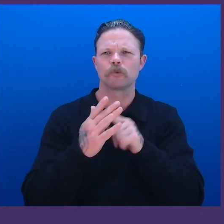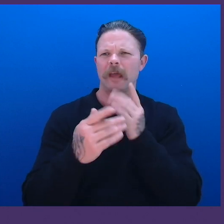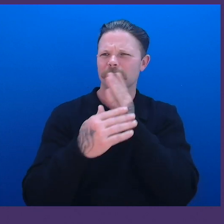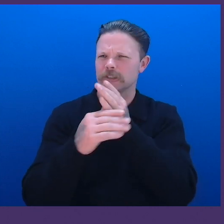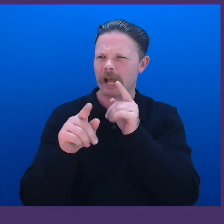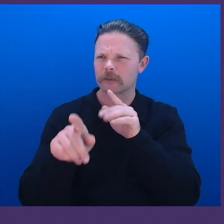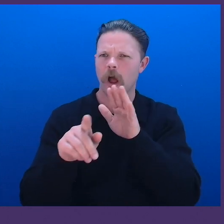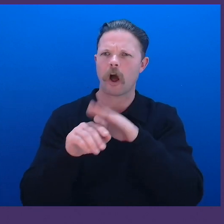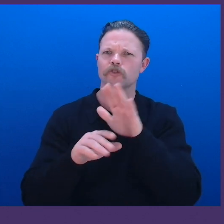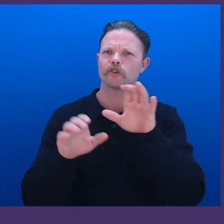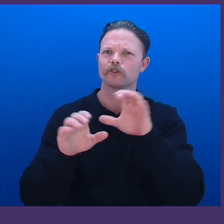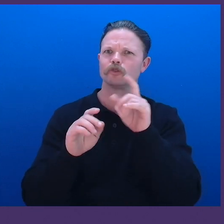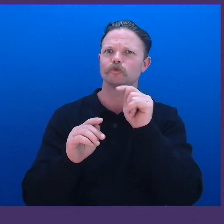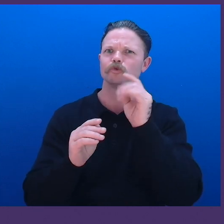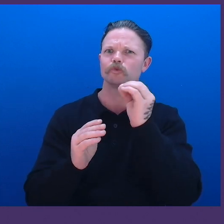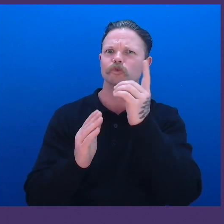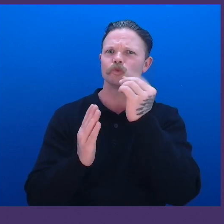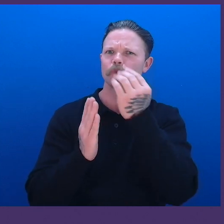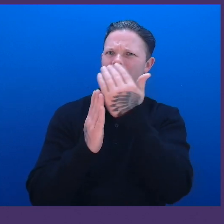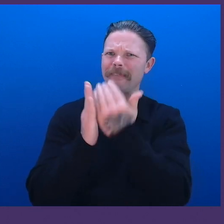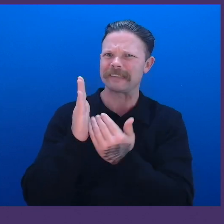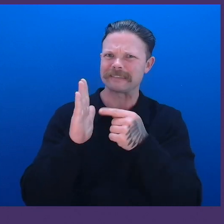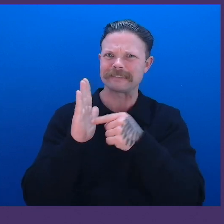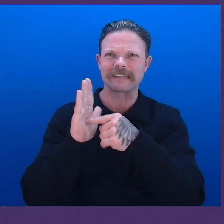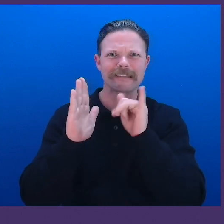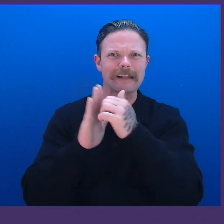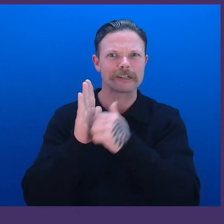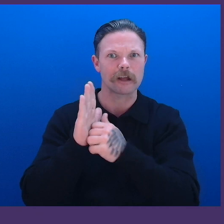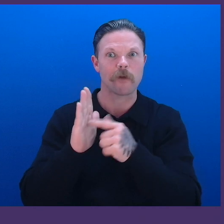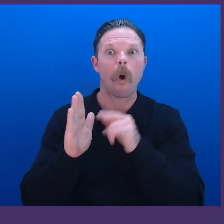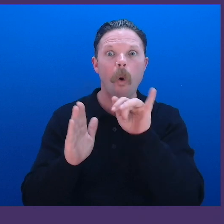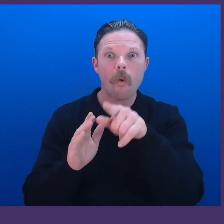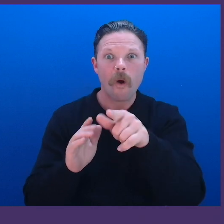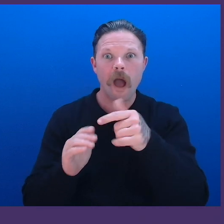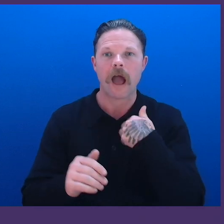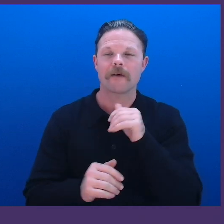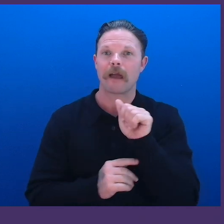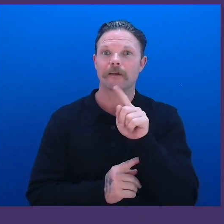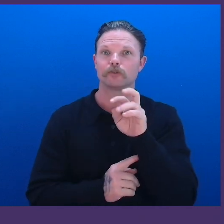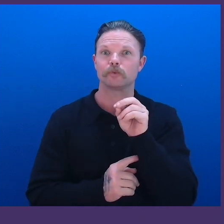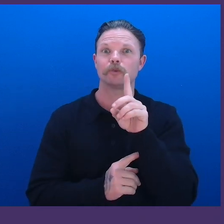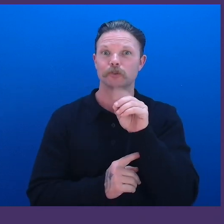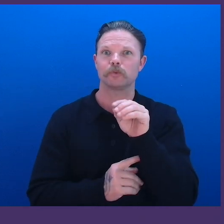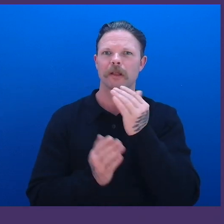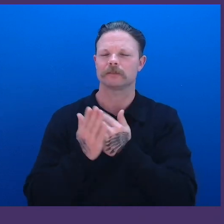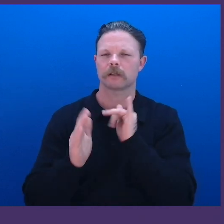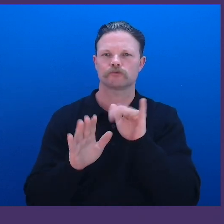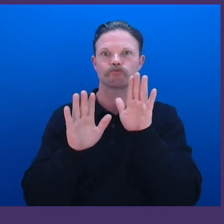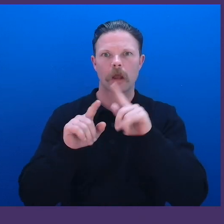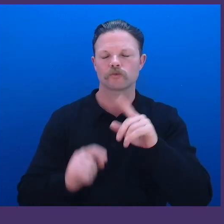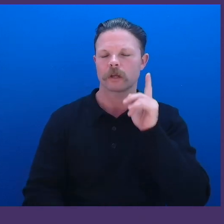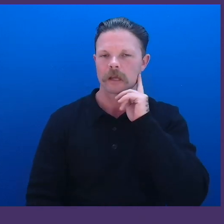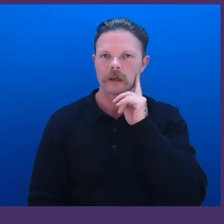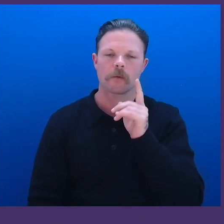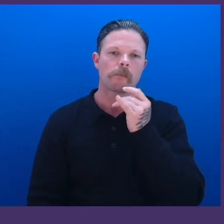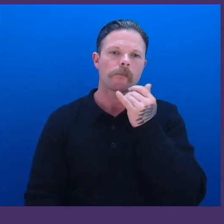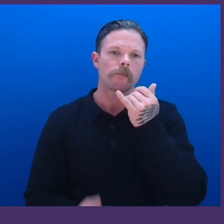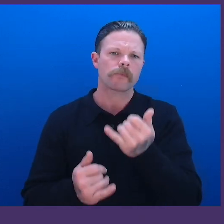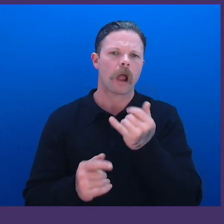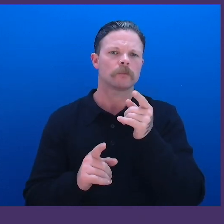I need a to-do list, so that's great to hear. When I think about that to-do list in my life,